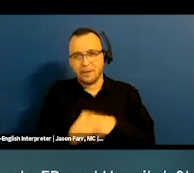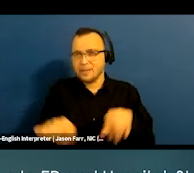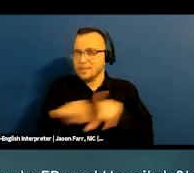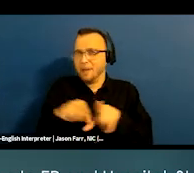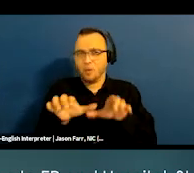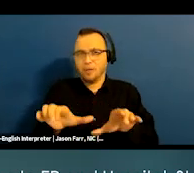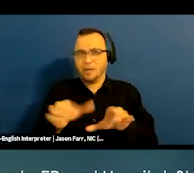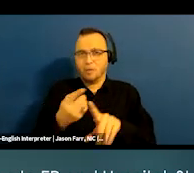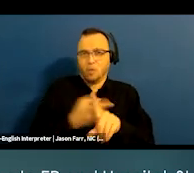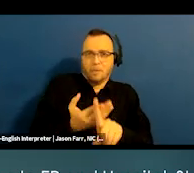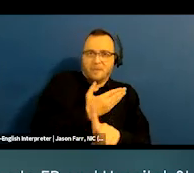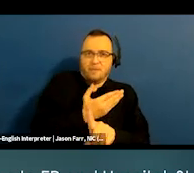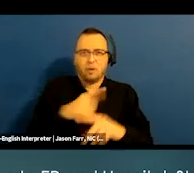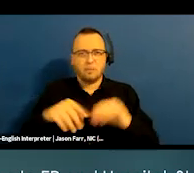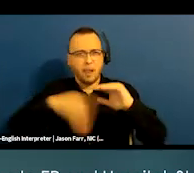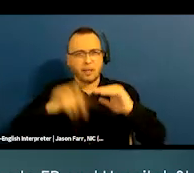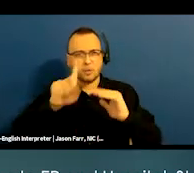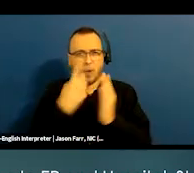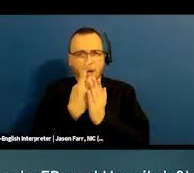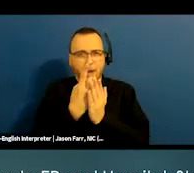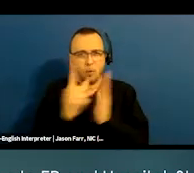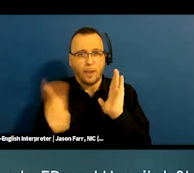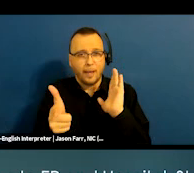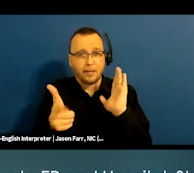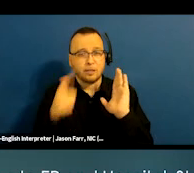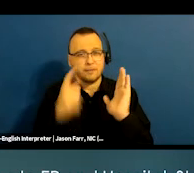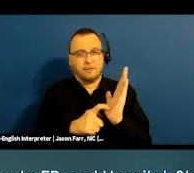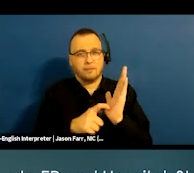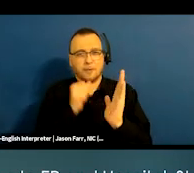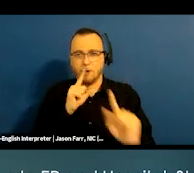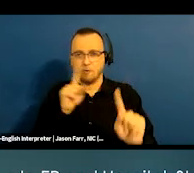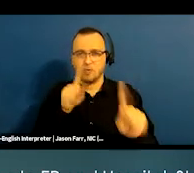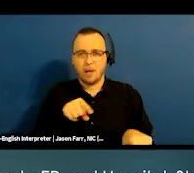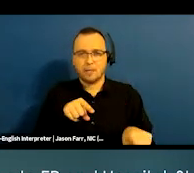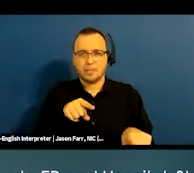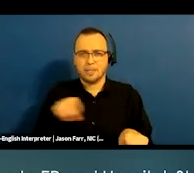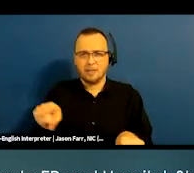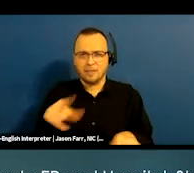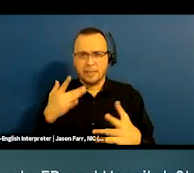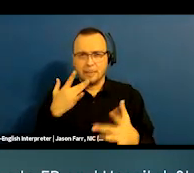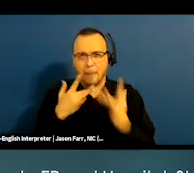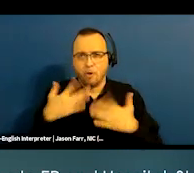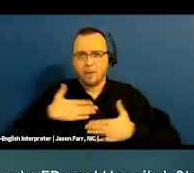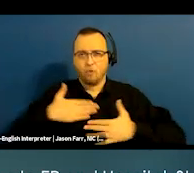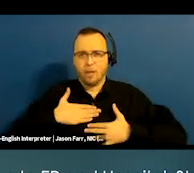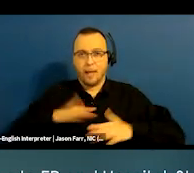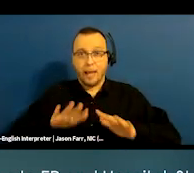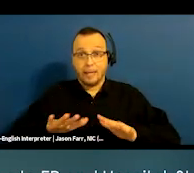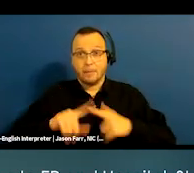His vital signs as you could see there were rather normal. His pulse was 50. He had an alcohol level of 285. So we gave him a little Ativan,